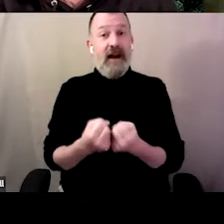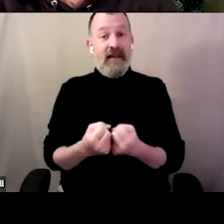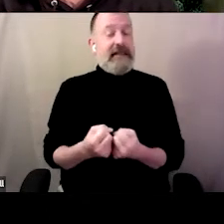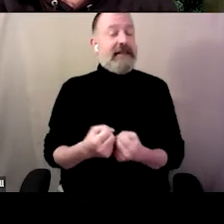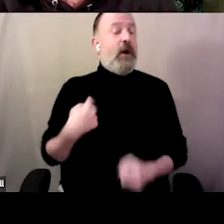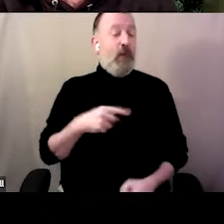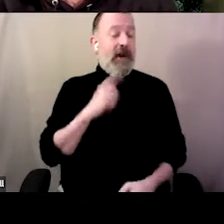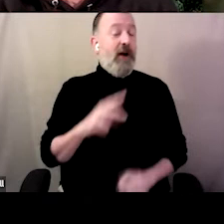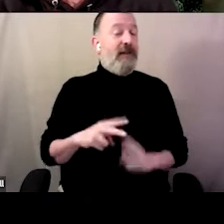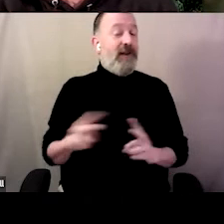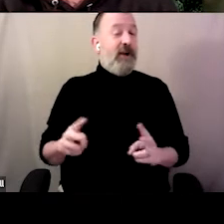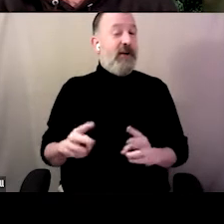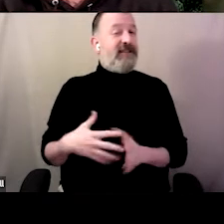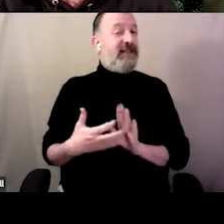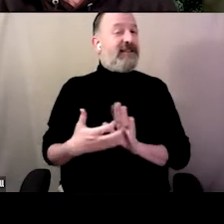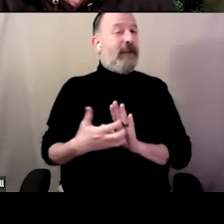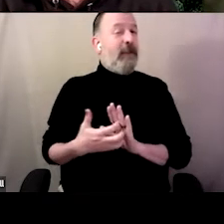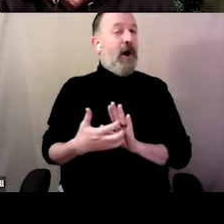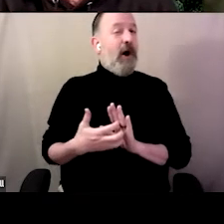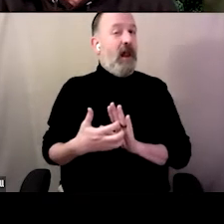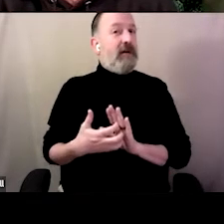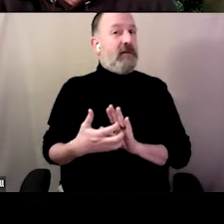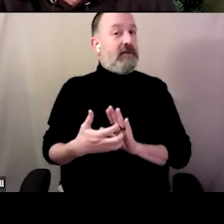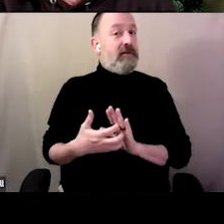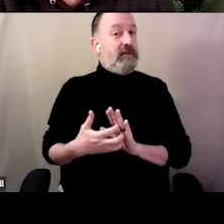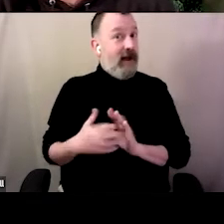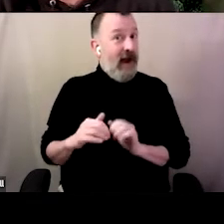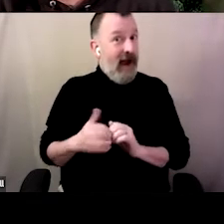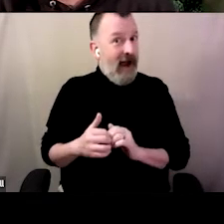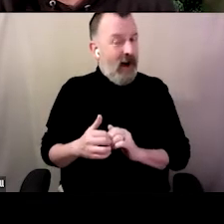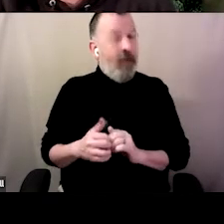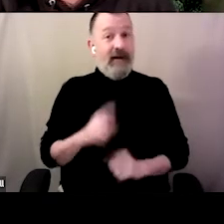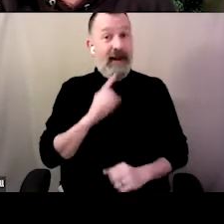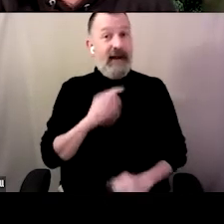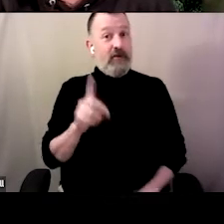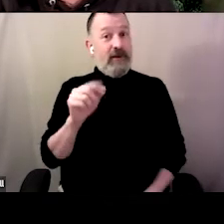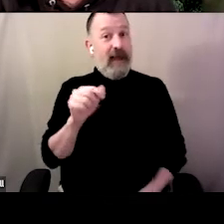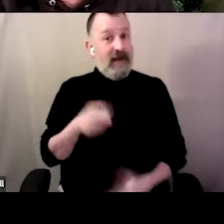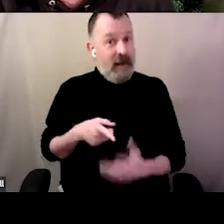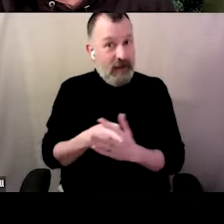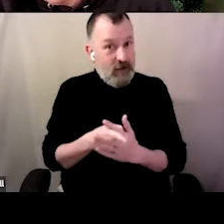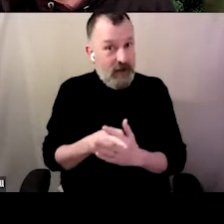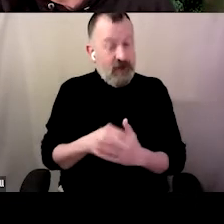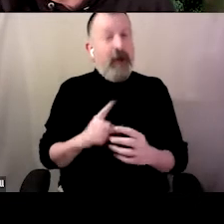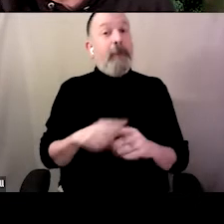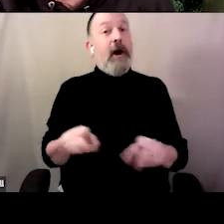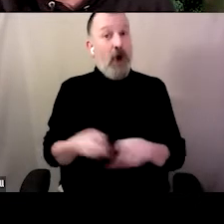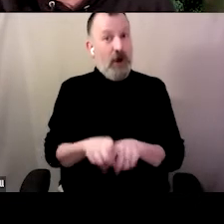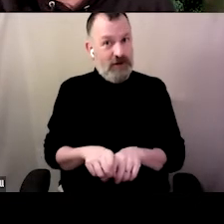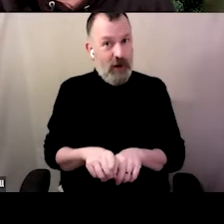this and we're susceptible, not only in the forms of data X filtration. CalebBarlow: But what we're about to get hit with